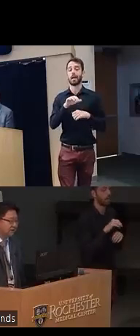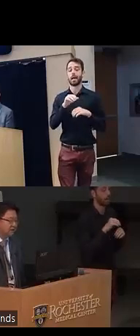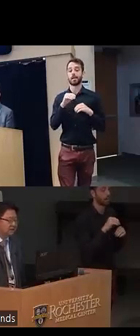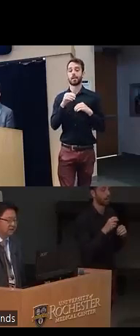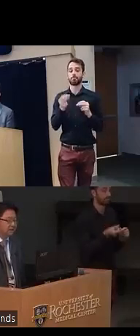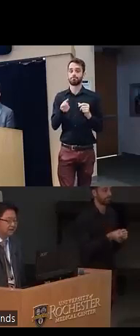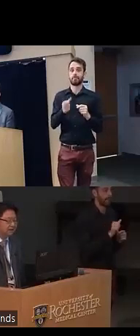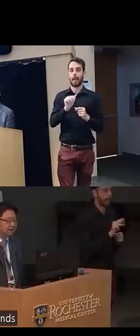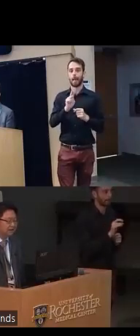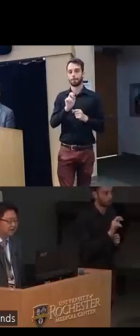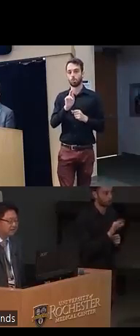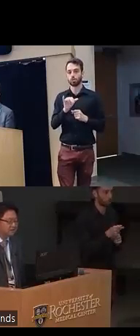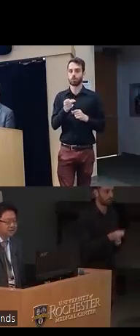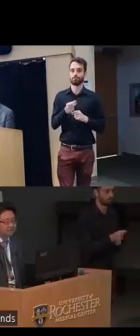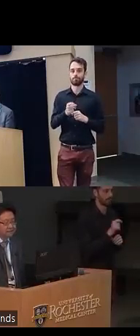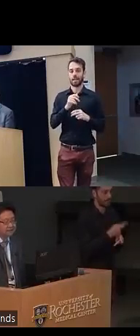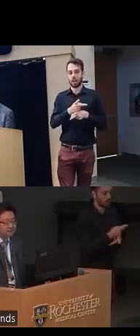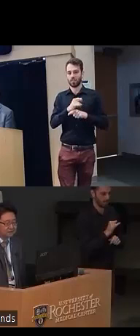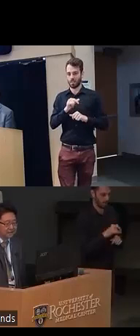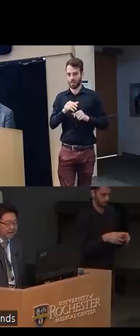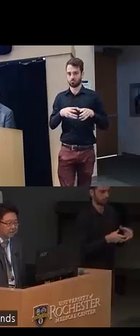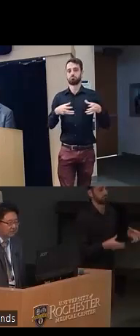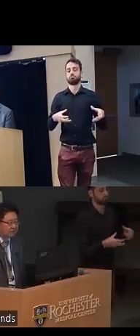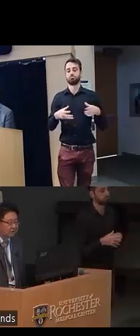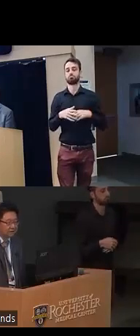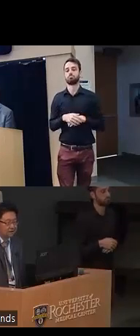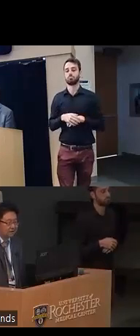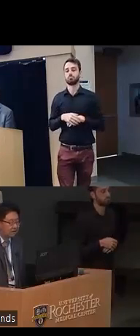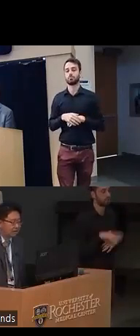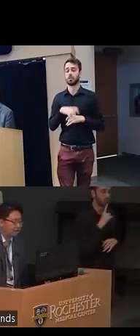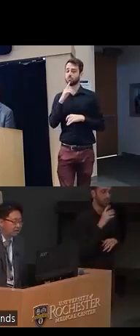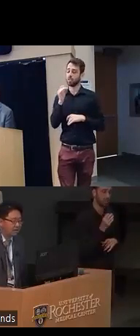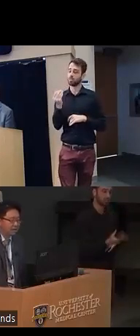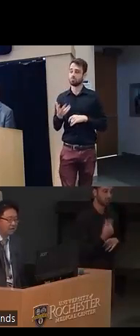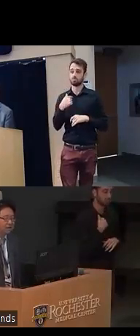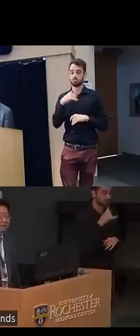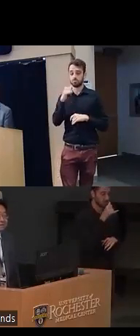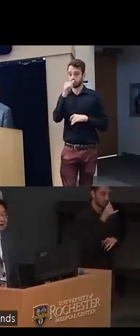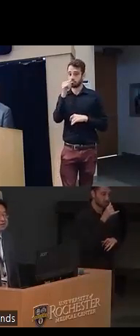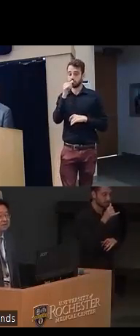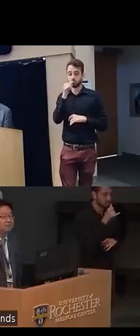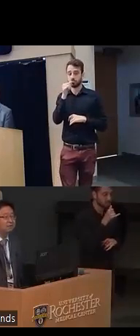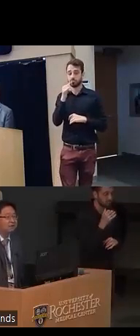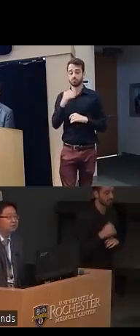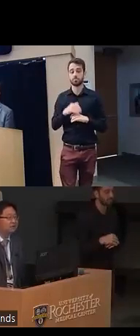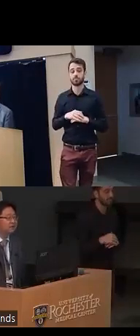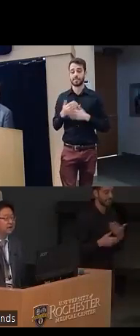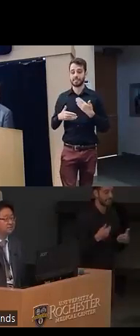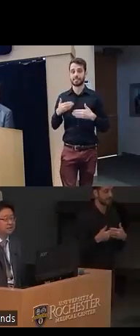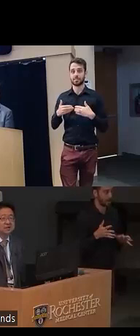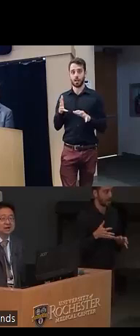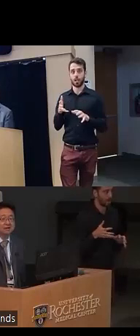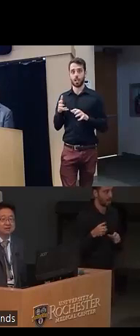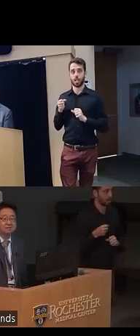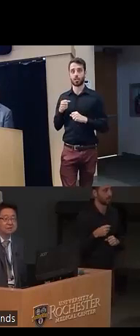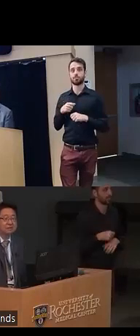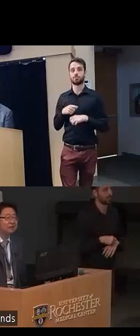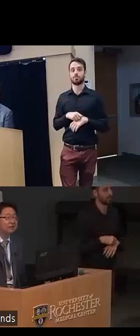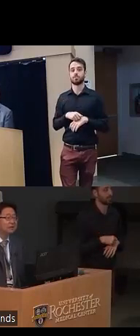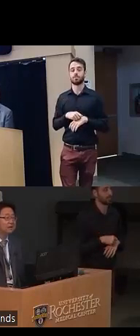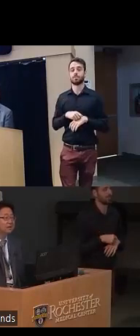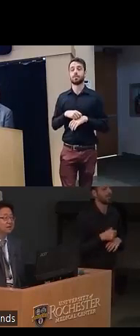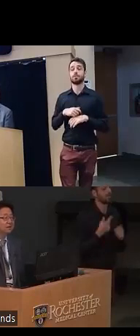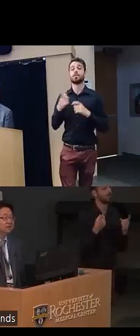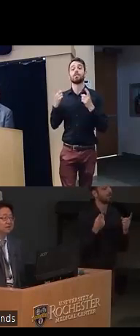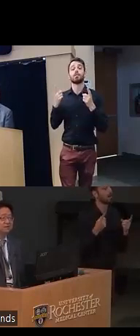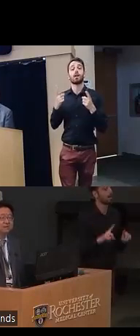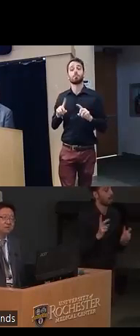and uh it's quite amazing now we are uh hitting approximately 420 000 encounters per year and if